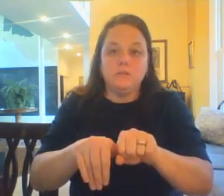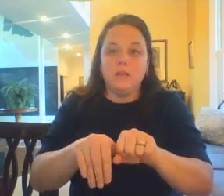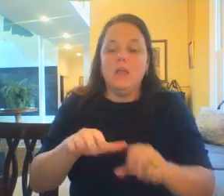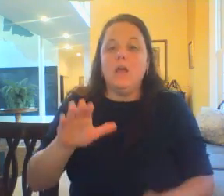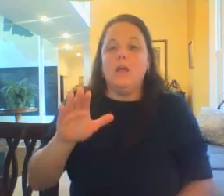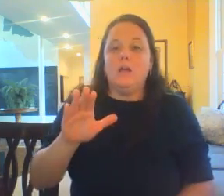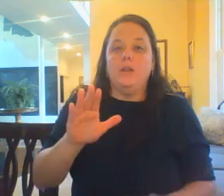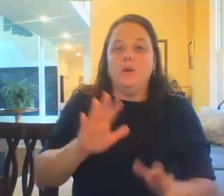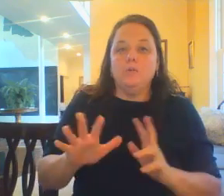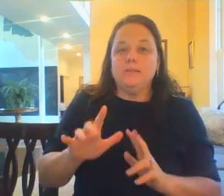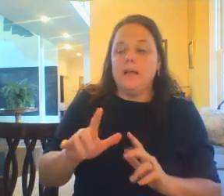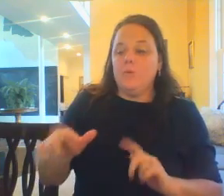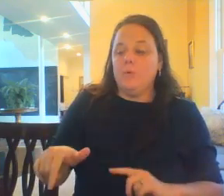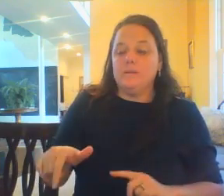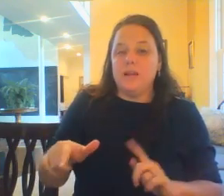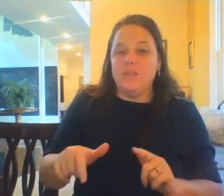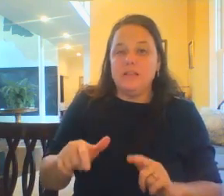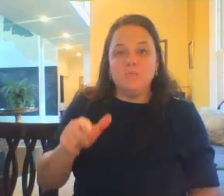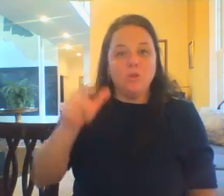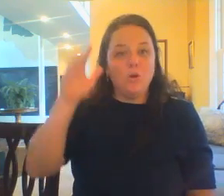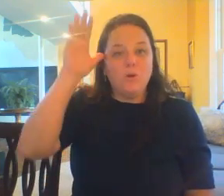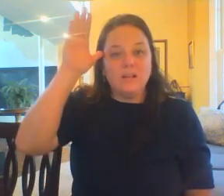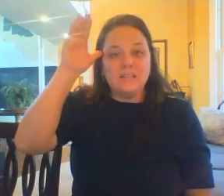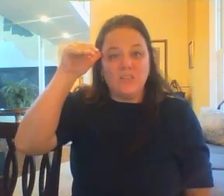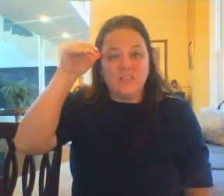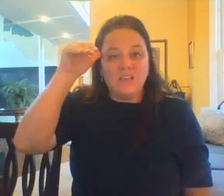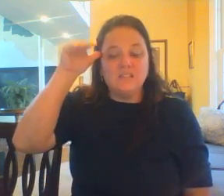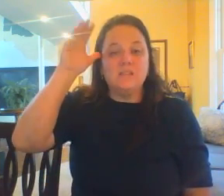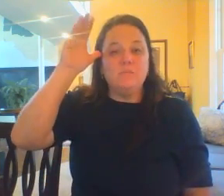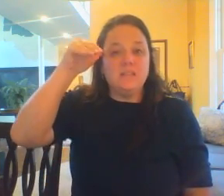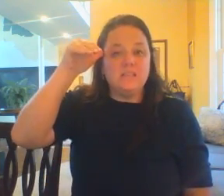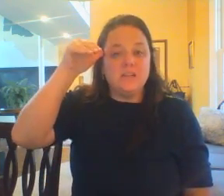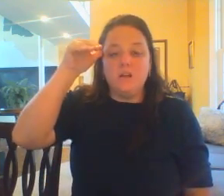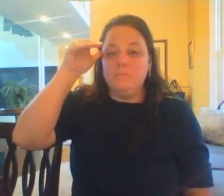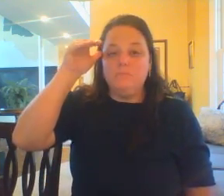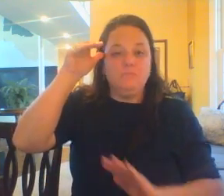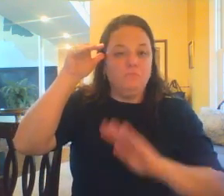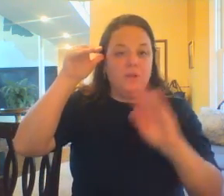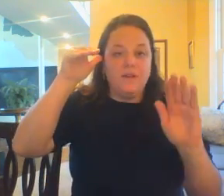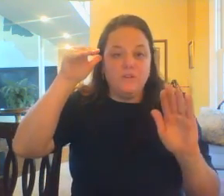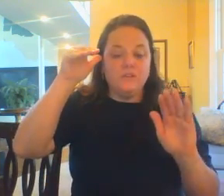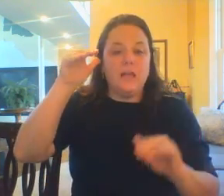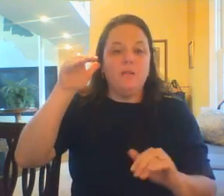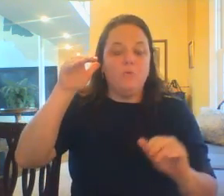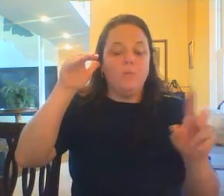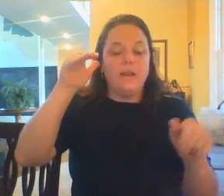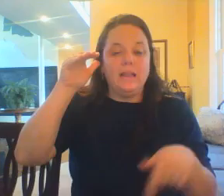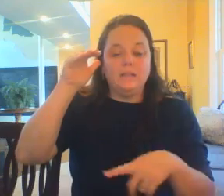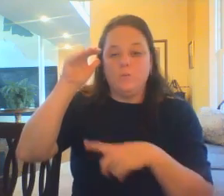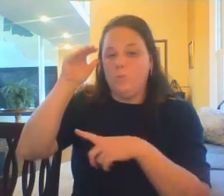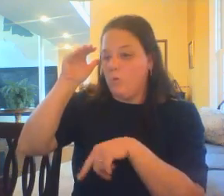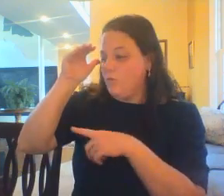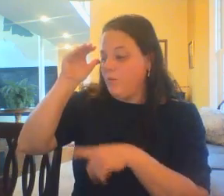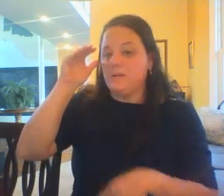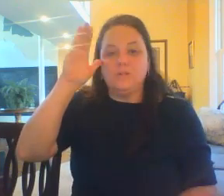an old sign that we will see I think it's some of the homework is like this that means dumb we never use that